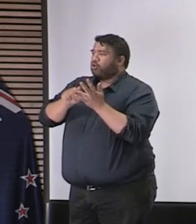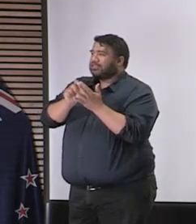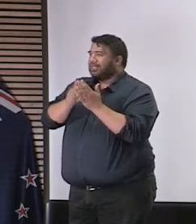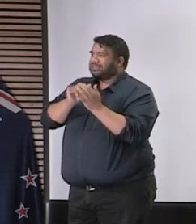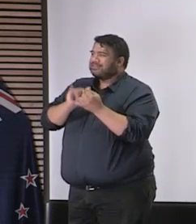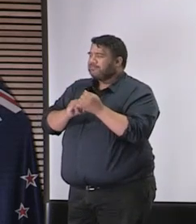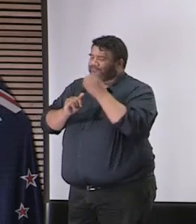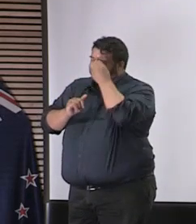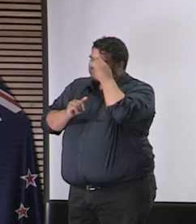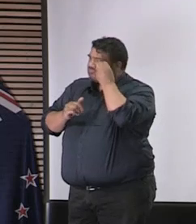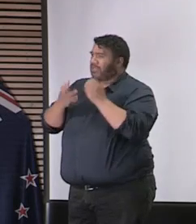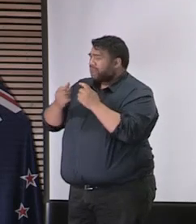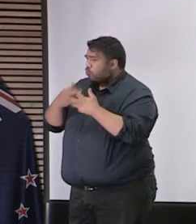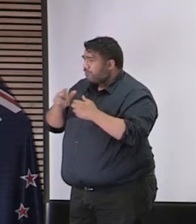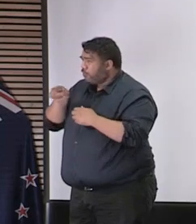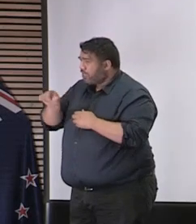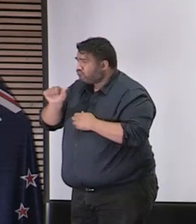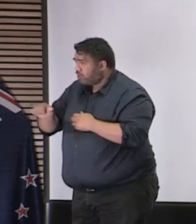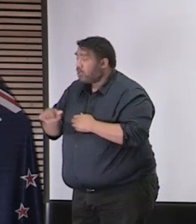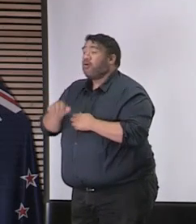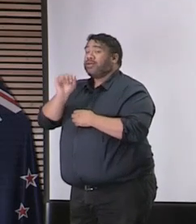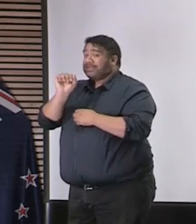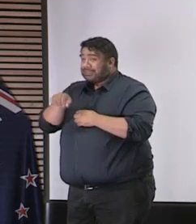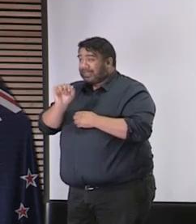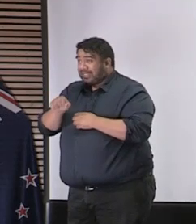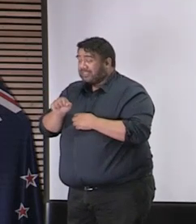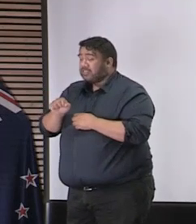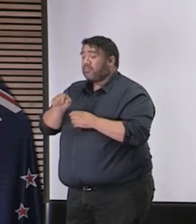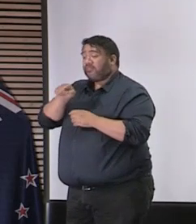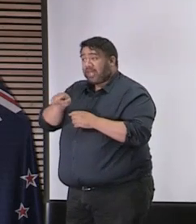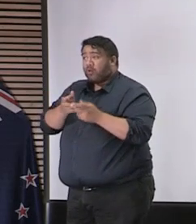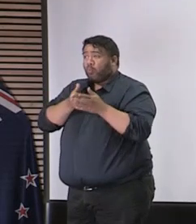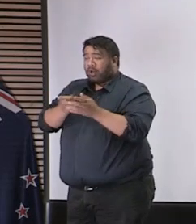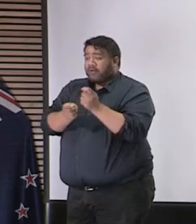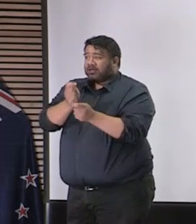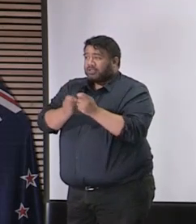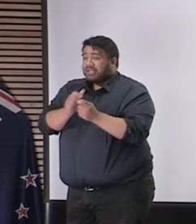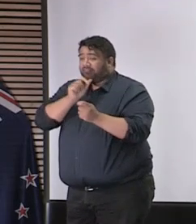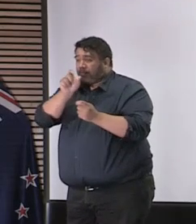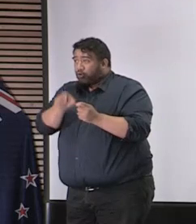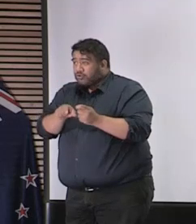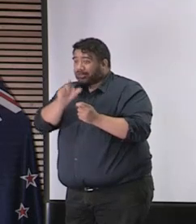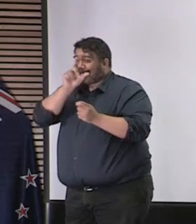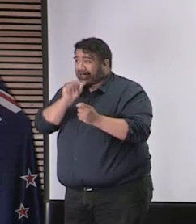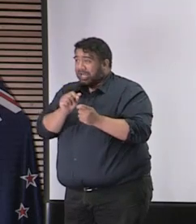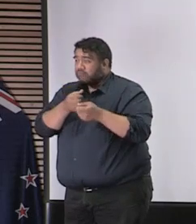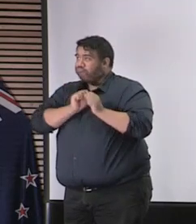Thank you. Antibody testing kits are still under development. We are watching very closely